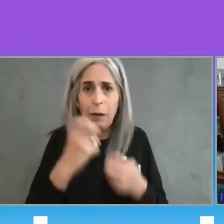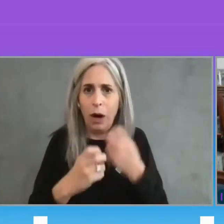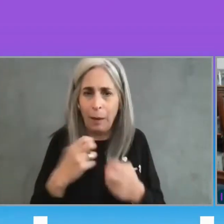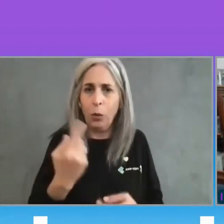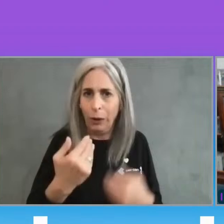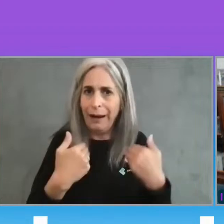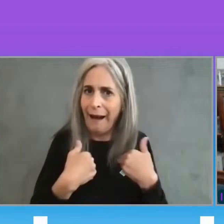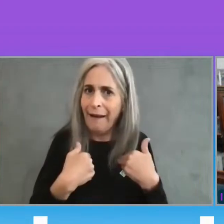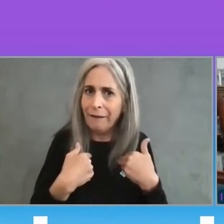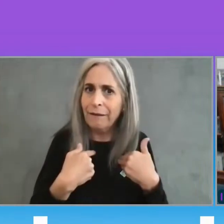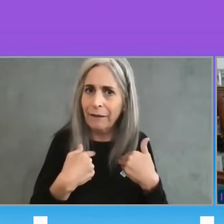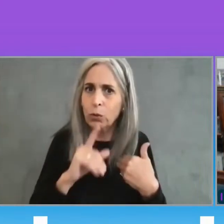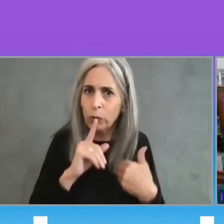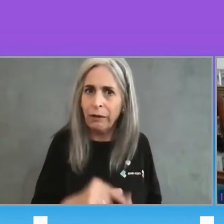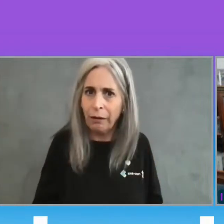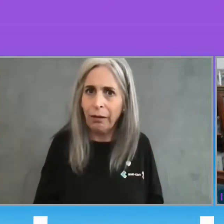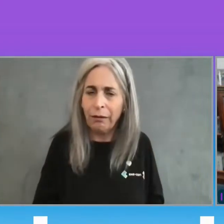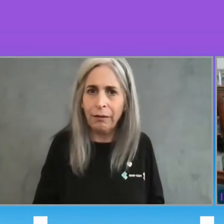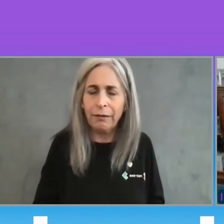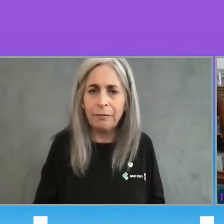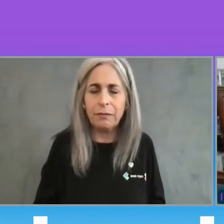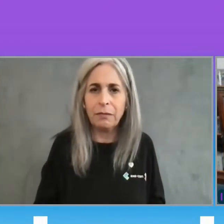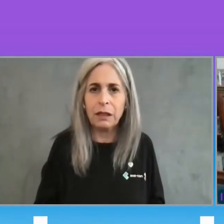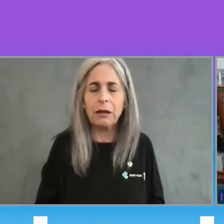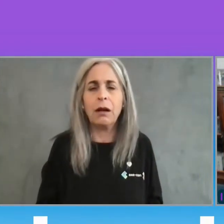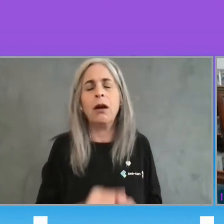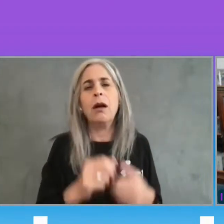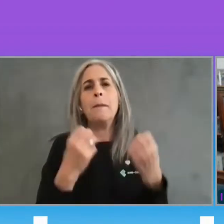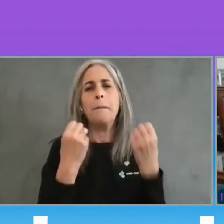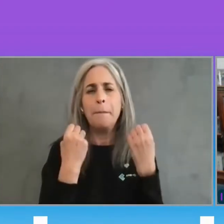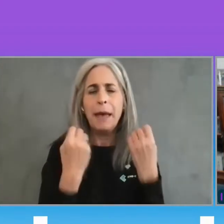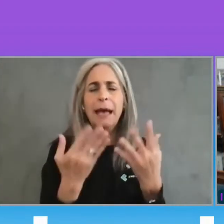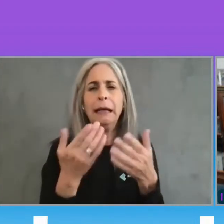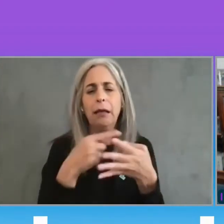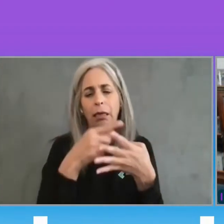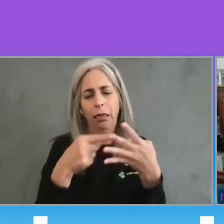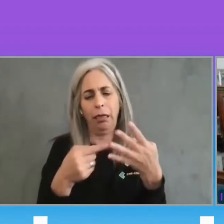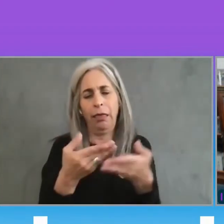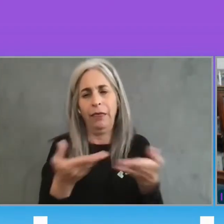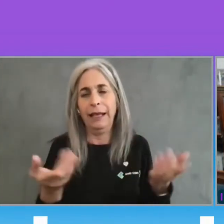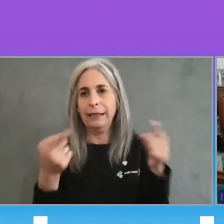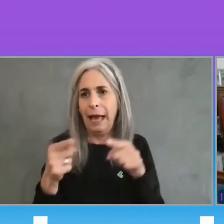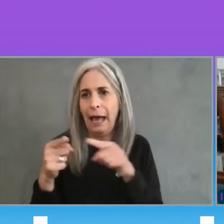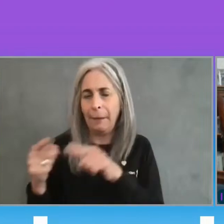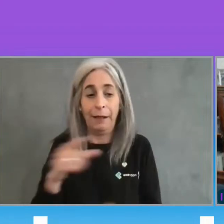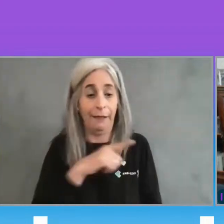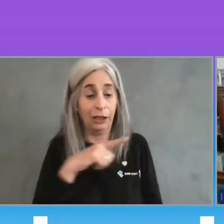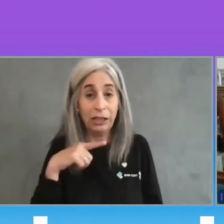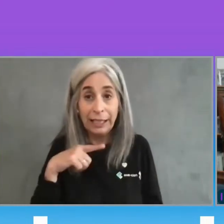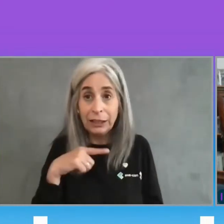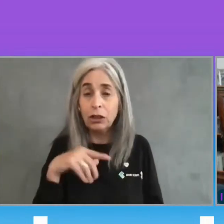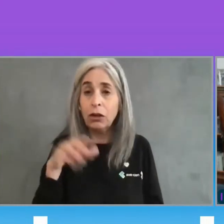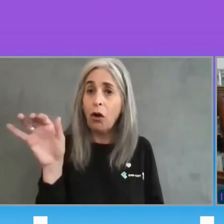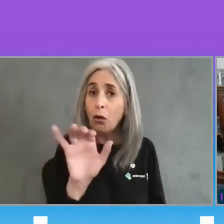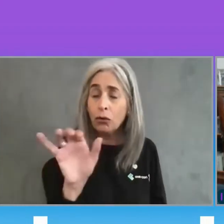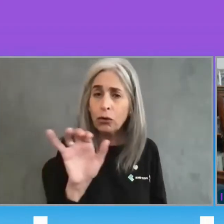real problem that we have. And so there's all sorts of stuff that's happening right now.